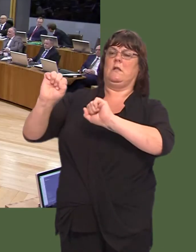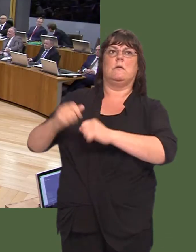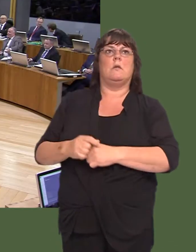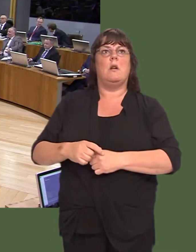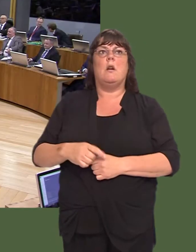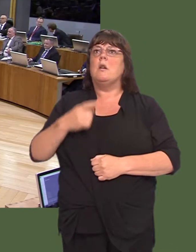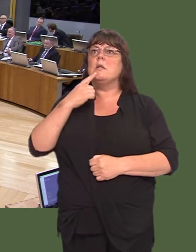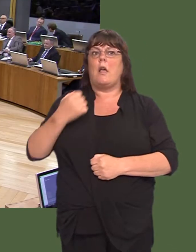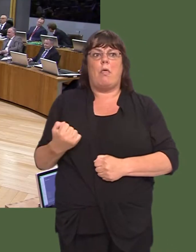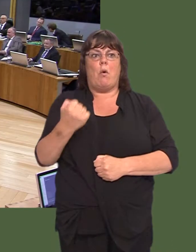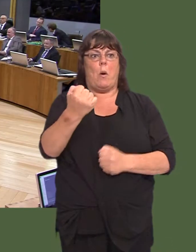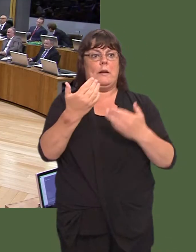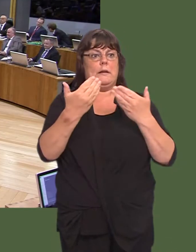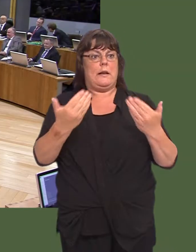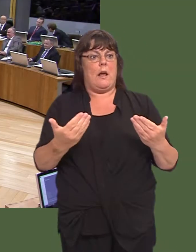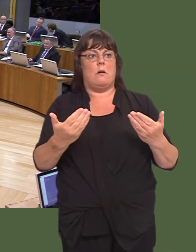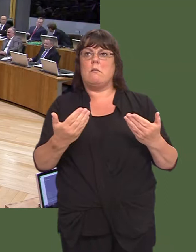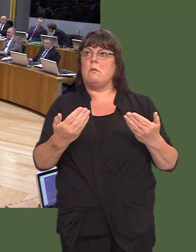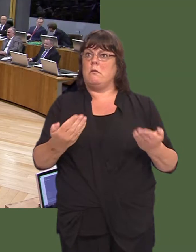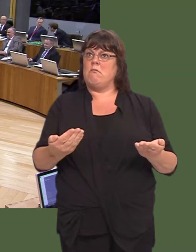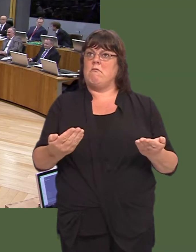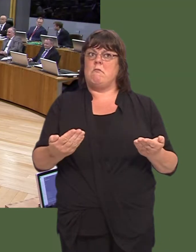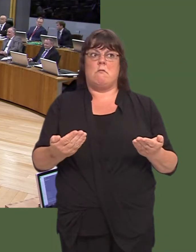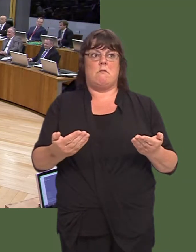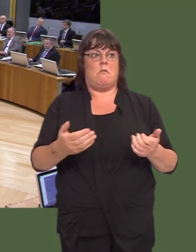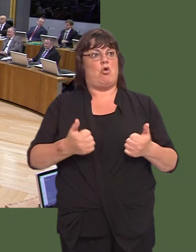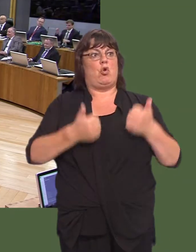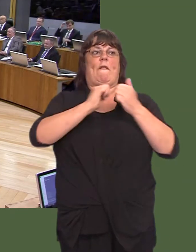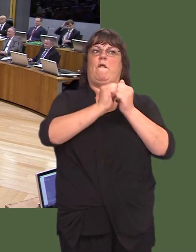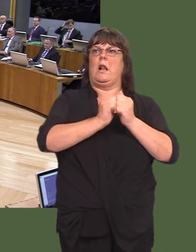Nobody could possibly argue that the railways, as they are presently constituted, are delivering